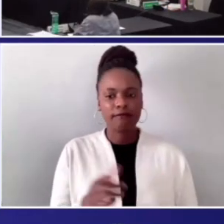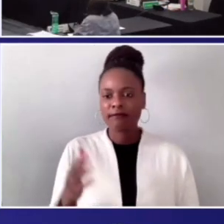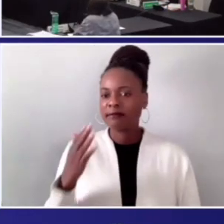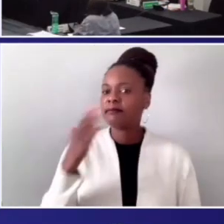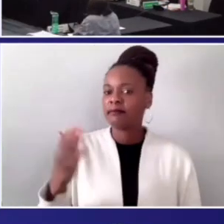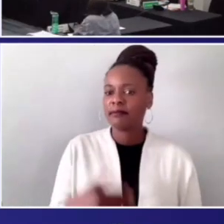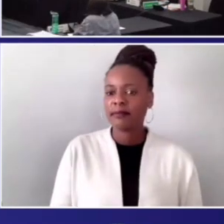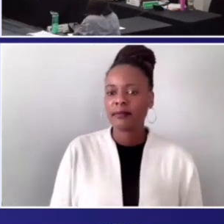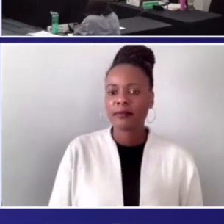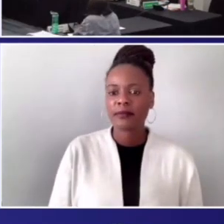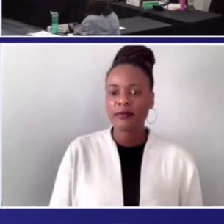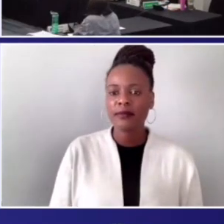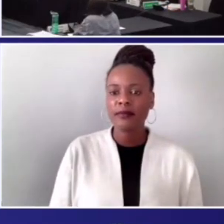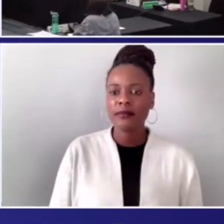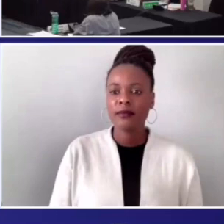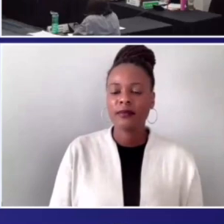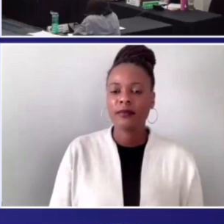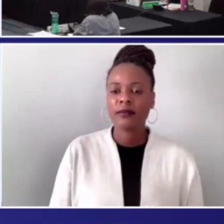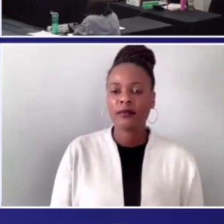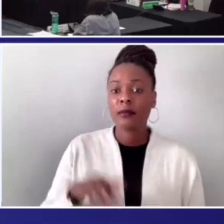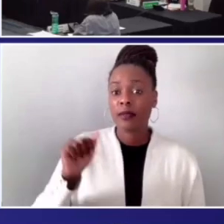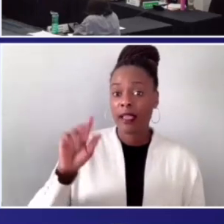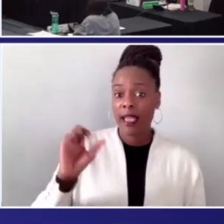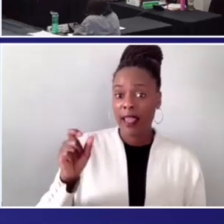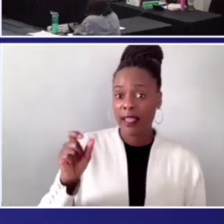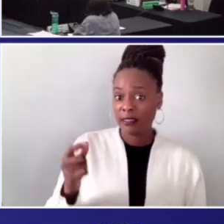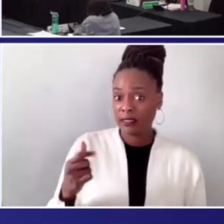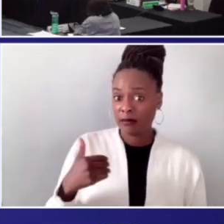Alex Holt, your card is still up. Did you have another --? Okay, thank you.